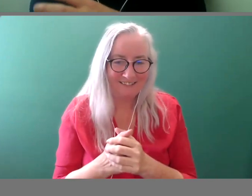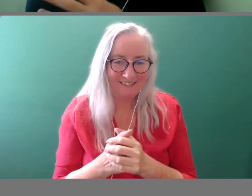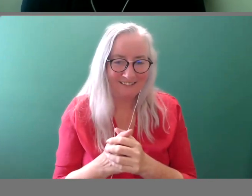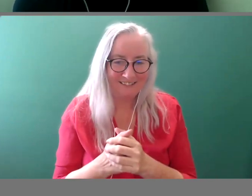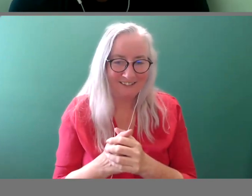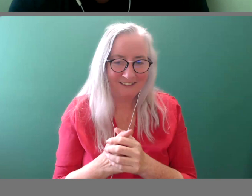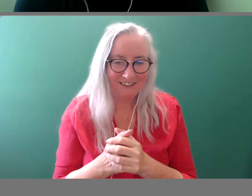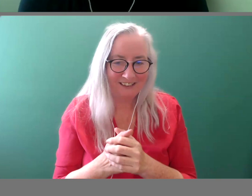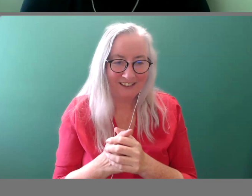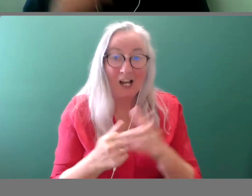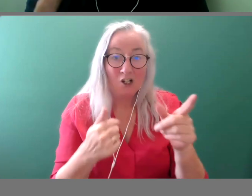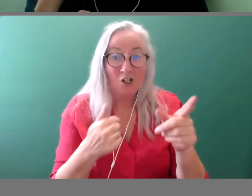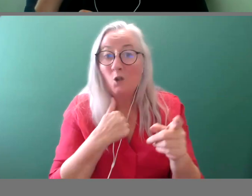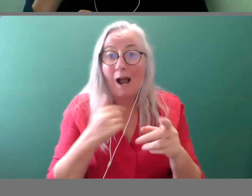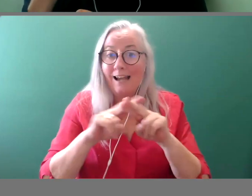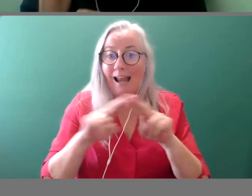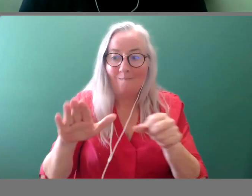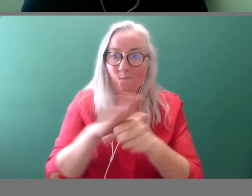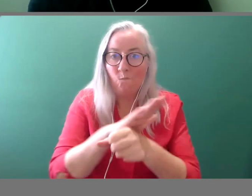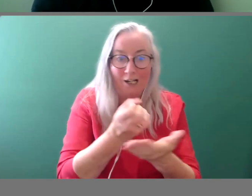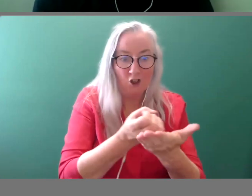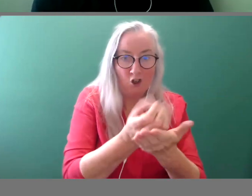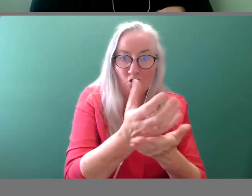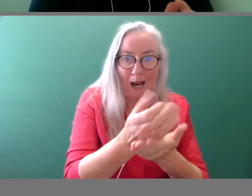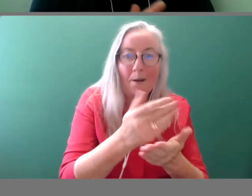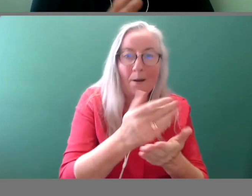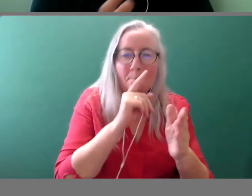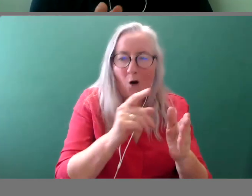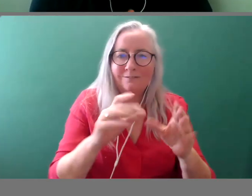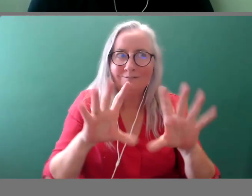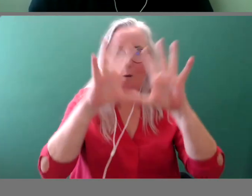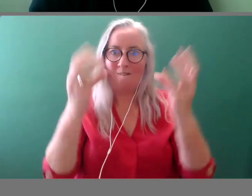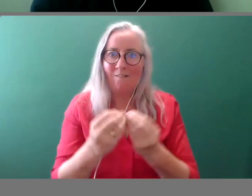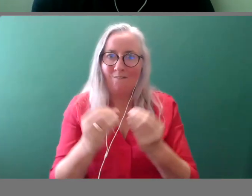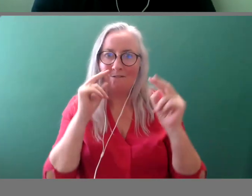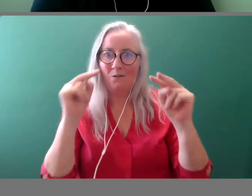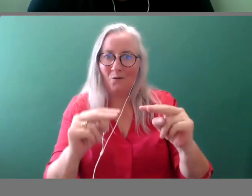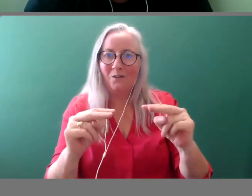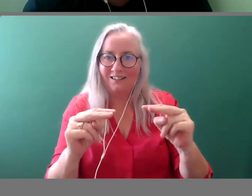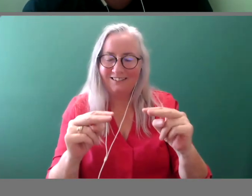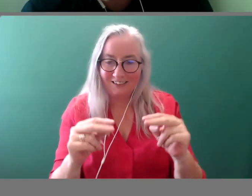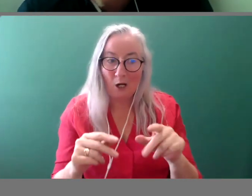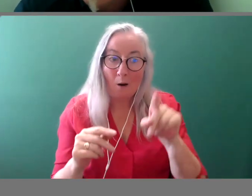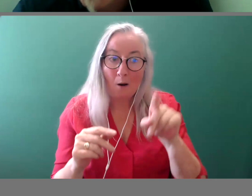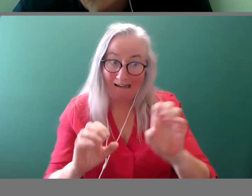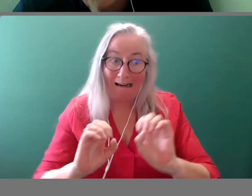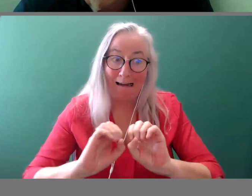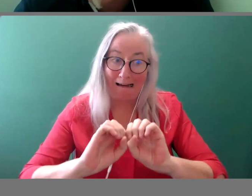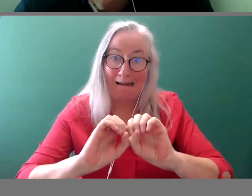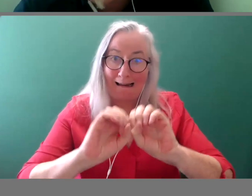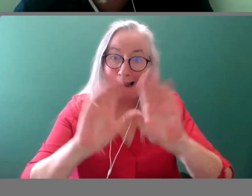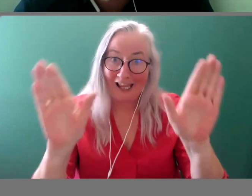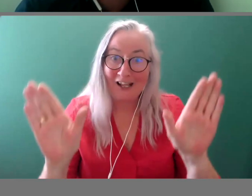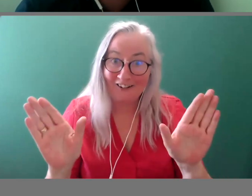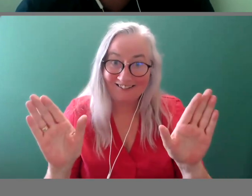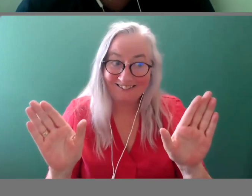poor description of the legislation as anything else but certainly I think it's quite clear from